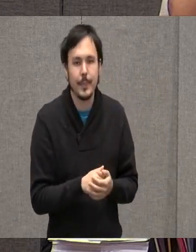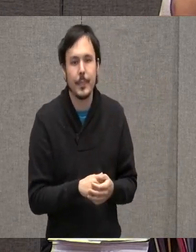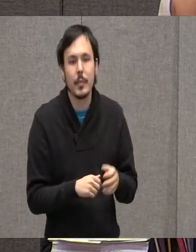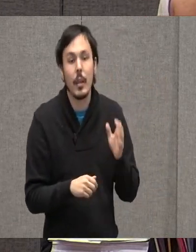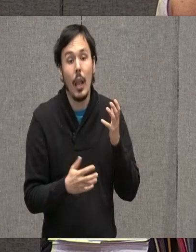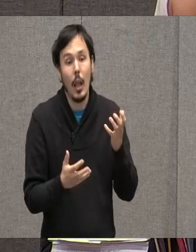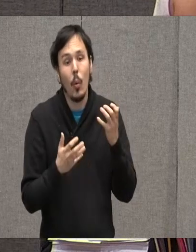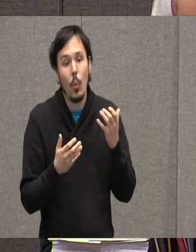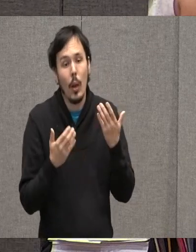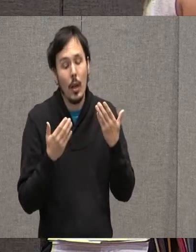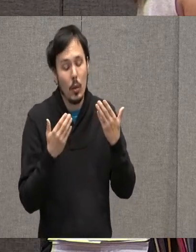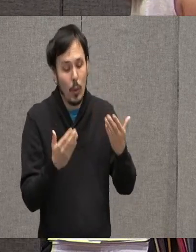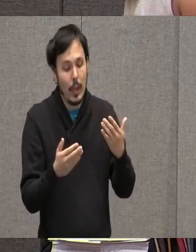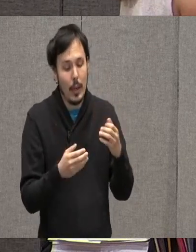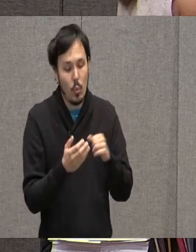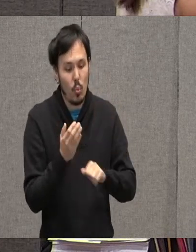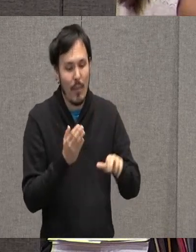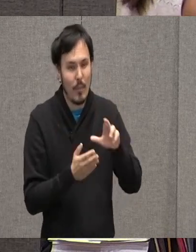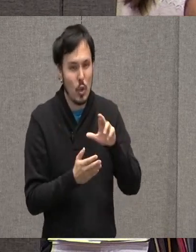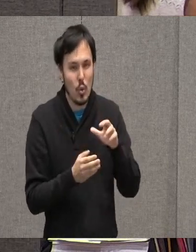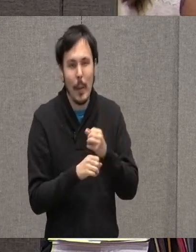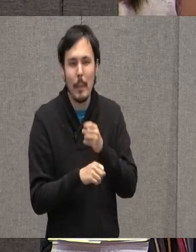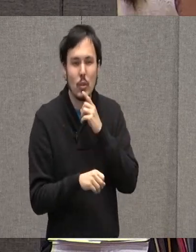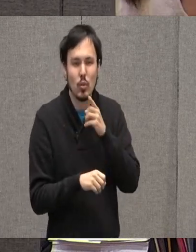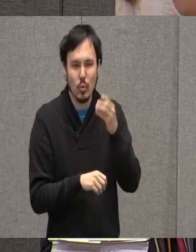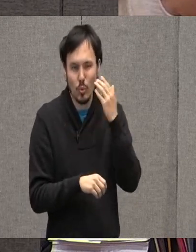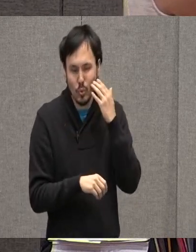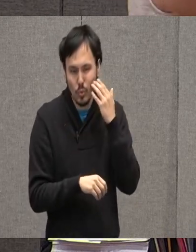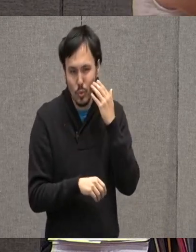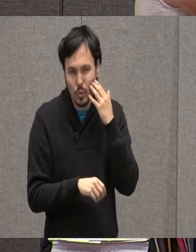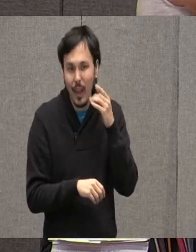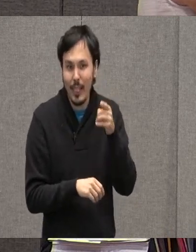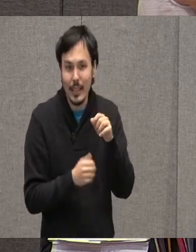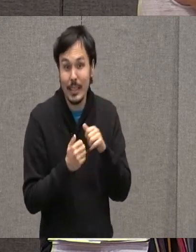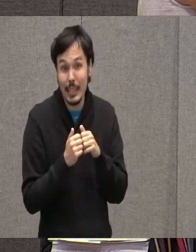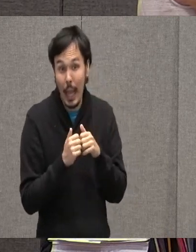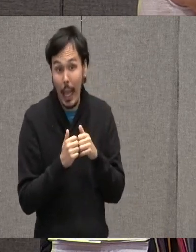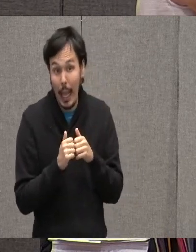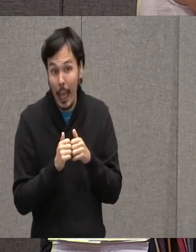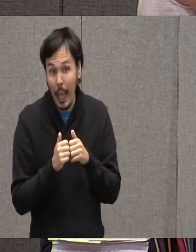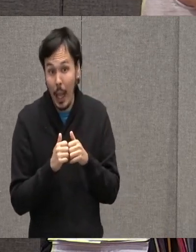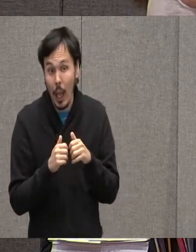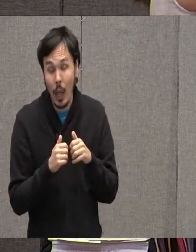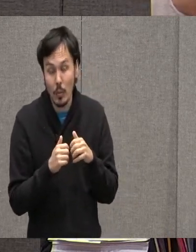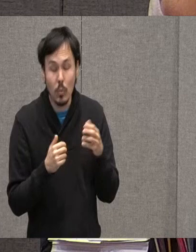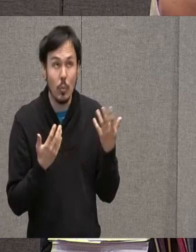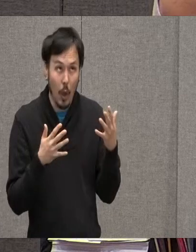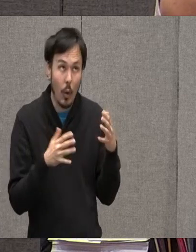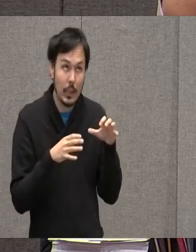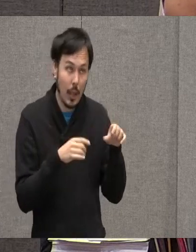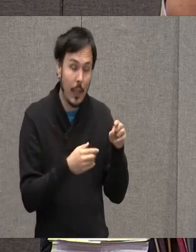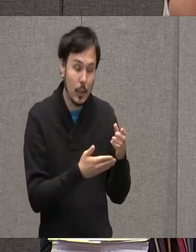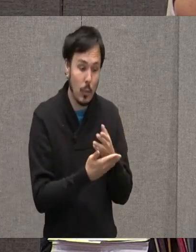but I want to make sure that you know that this is what we've done earlier is helping us out now.